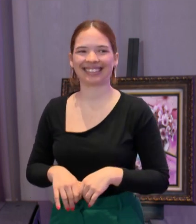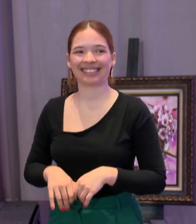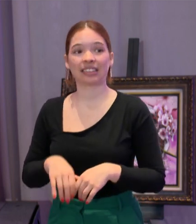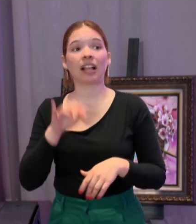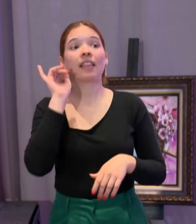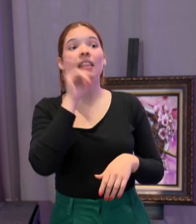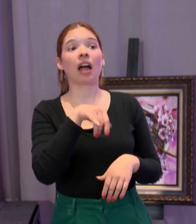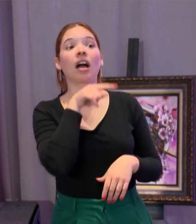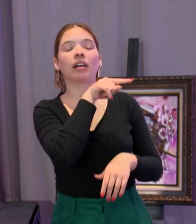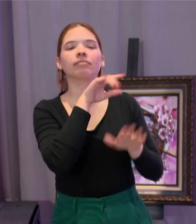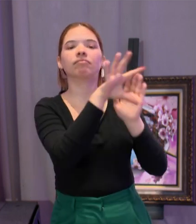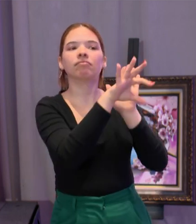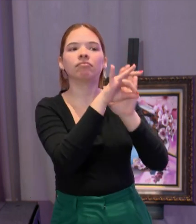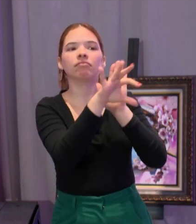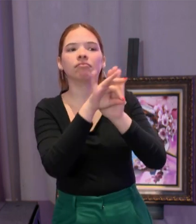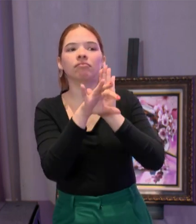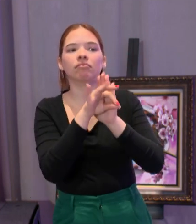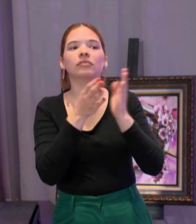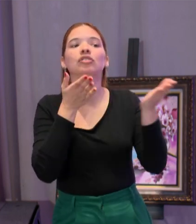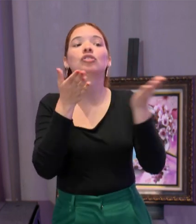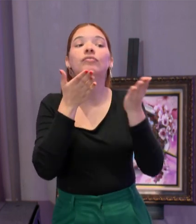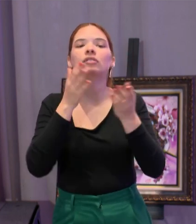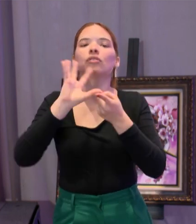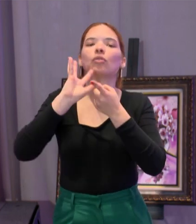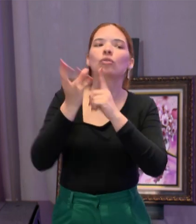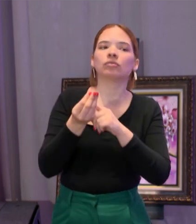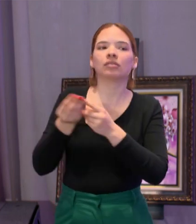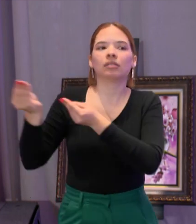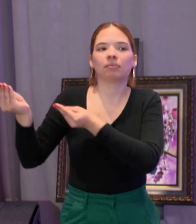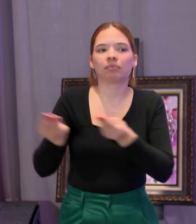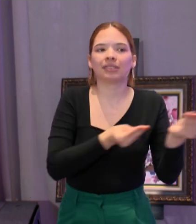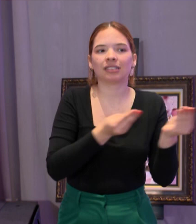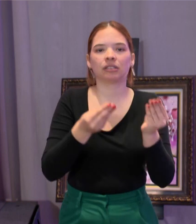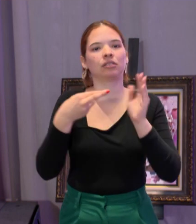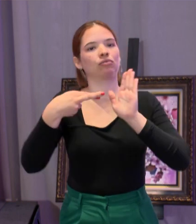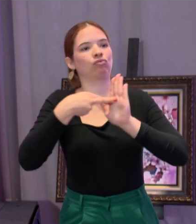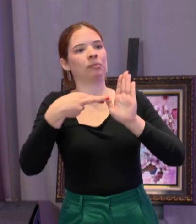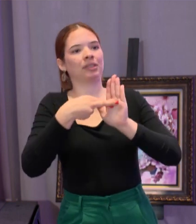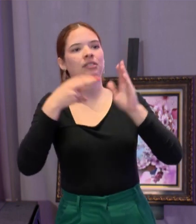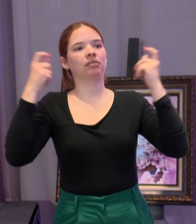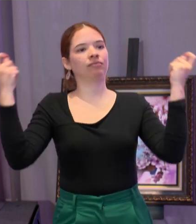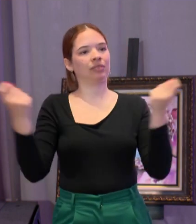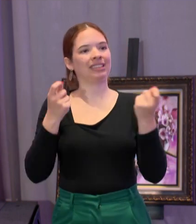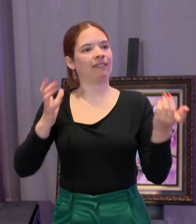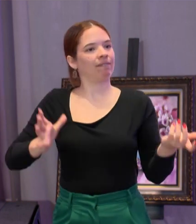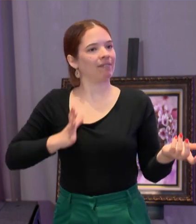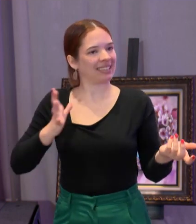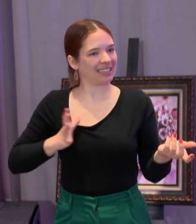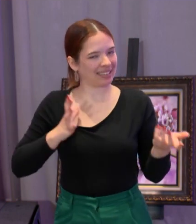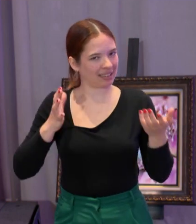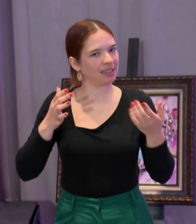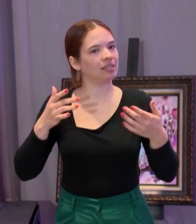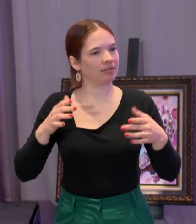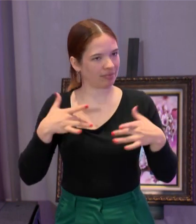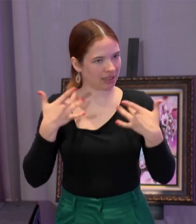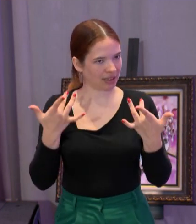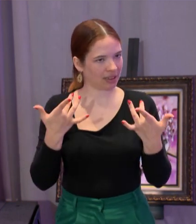THESE YOUNG ADULTS HAVE BEEN SELECTED TO SERVE AS CULTURAL LIAISONS TO REPRESENT THE FESTIVAL OFFICIAL EVENTS AND ALSO TO GO OUT INTO THE